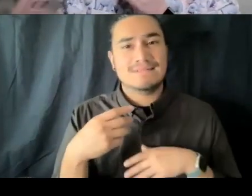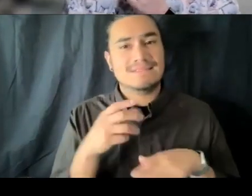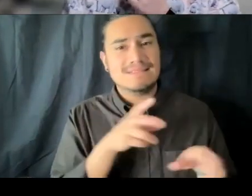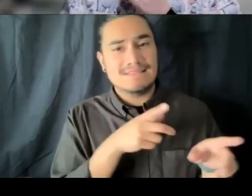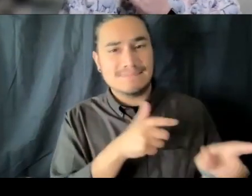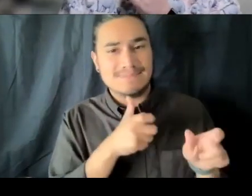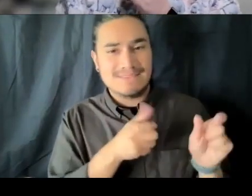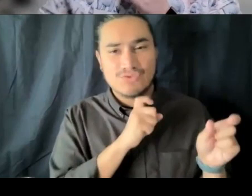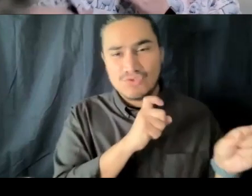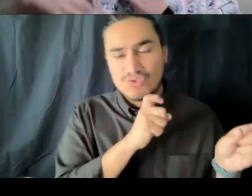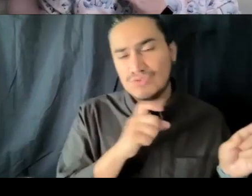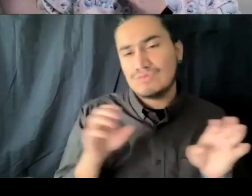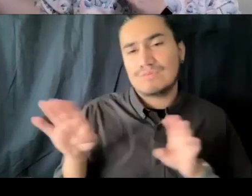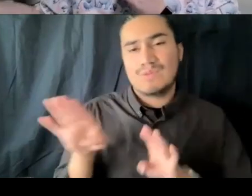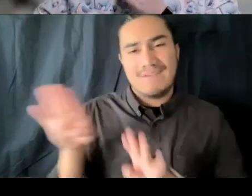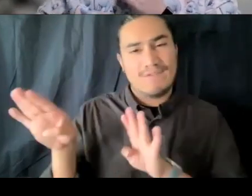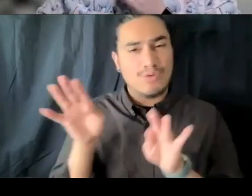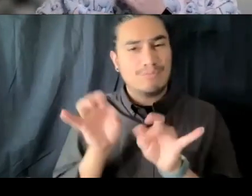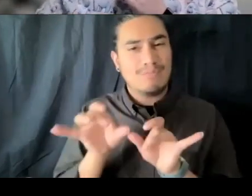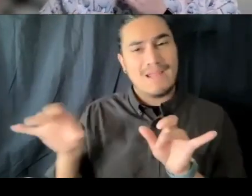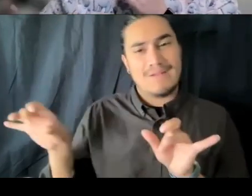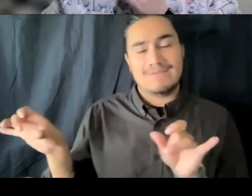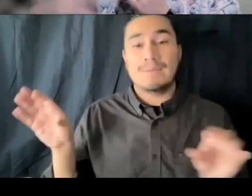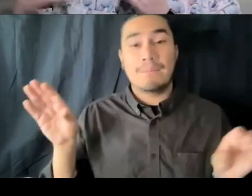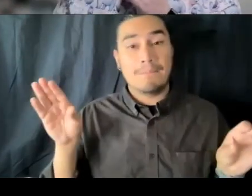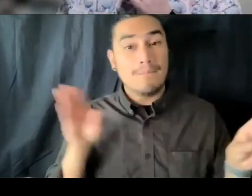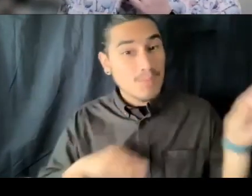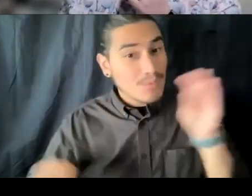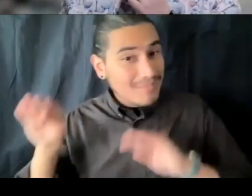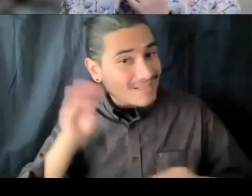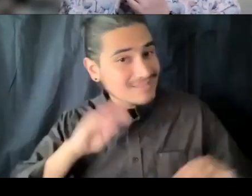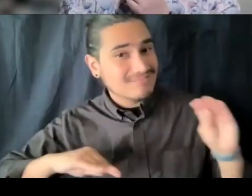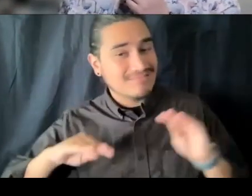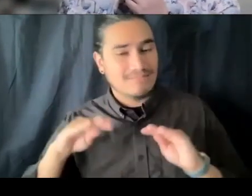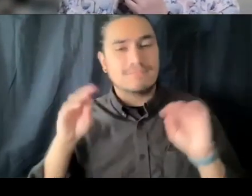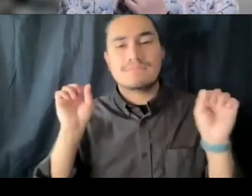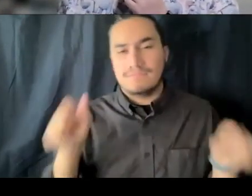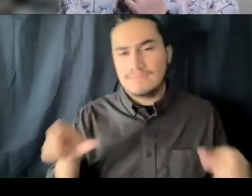behavior patterns, movement may be connected to, you know,